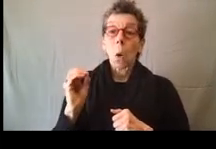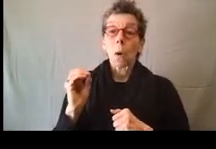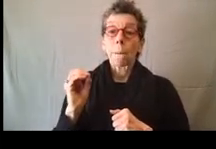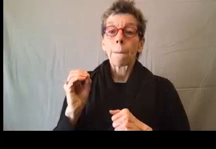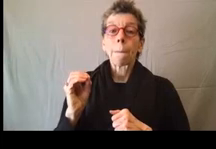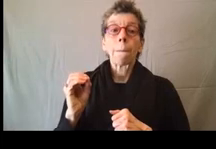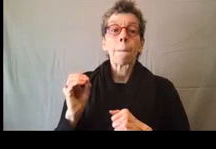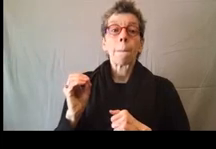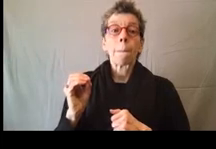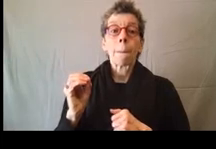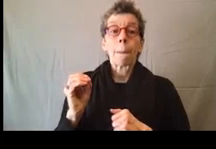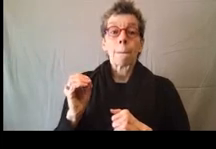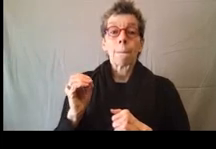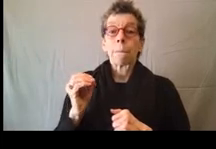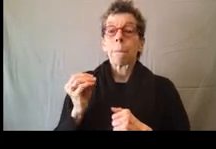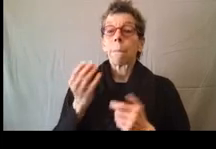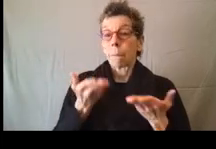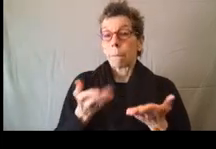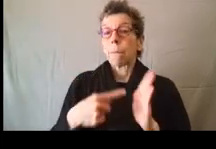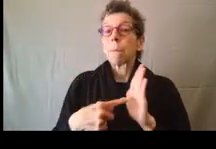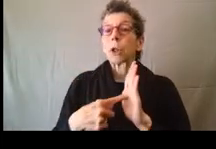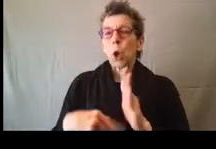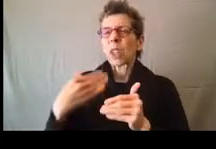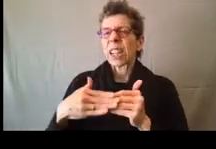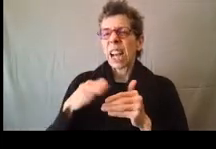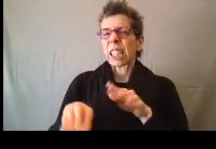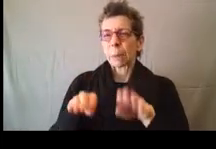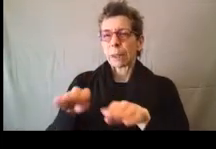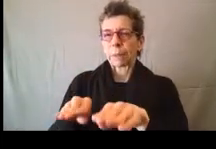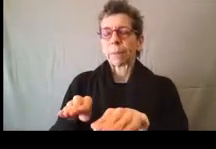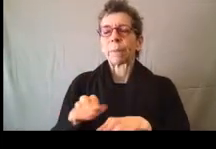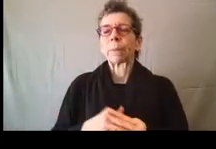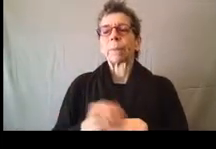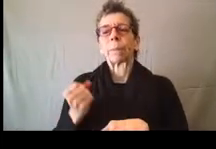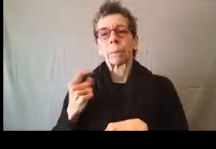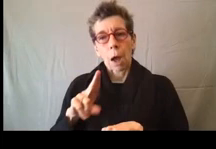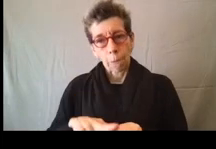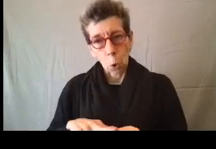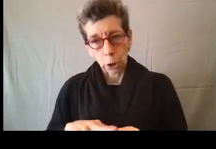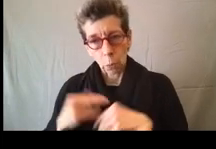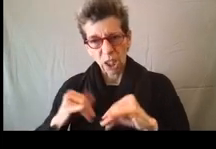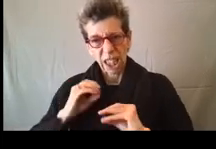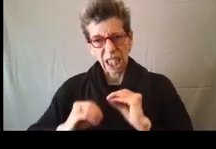are the here are the following next steps. Of course there are still improvements needed